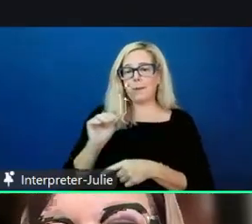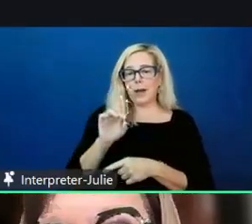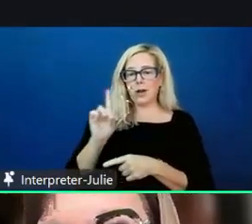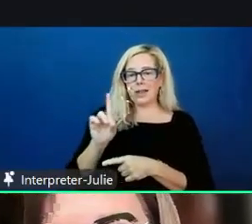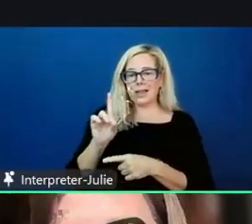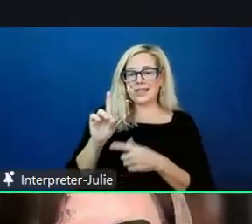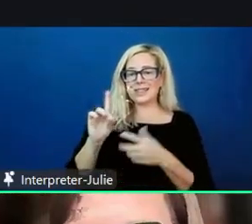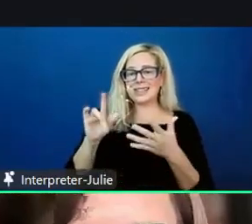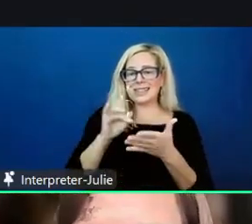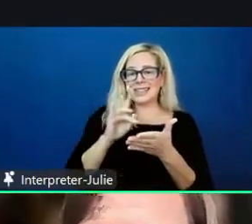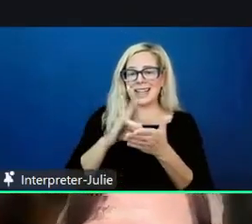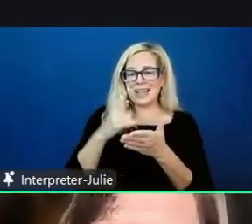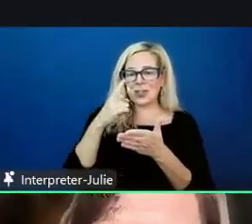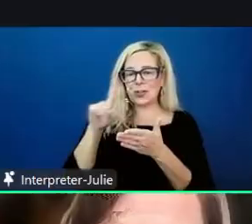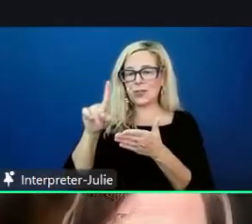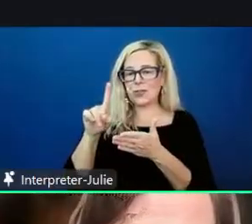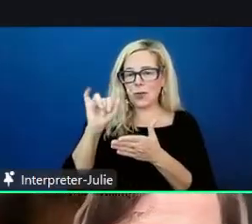and then of course Cincinnati Children's.